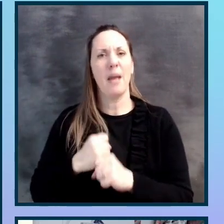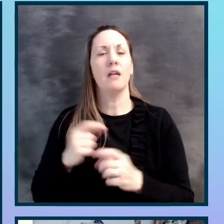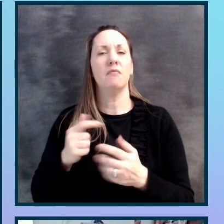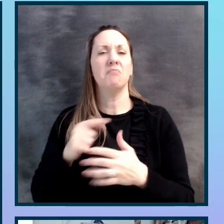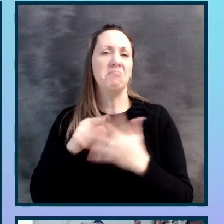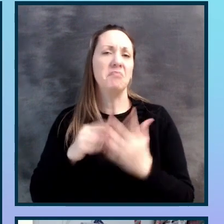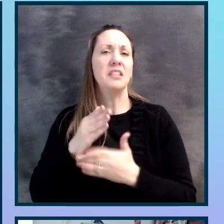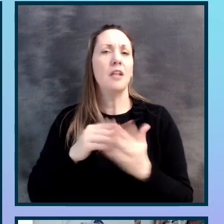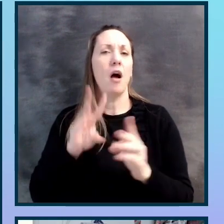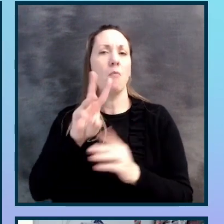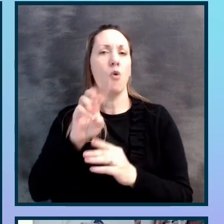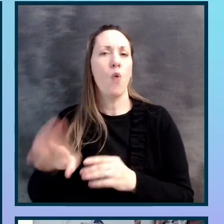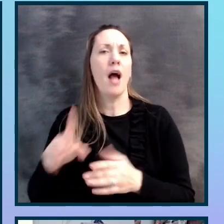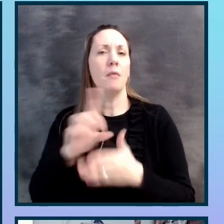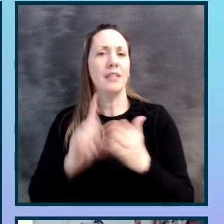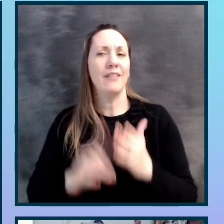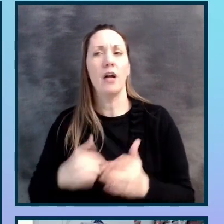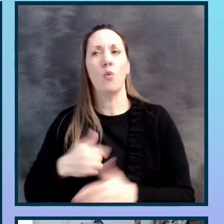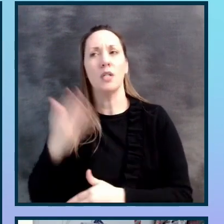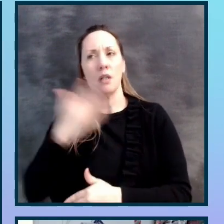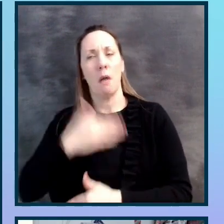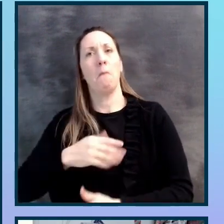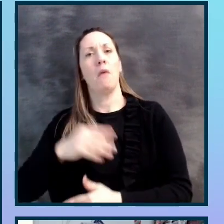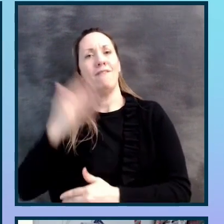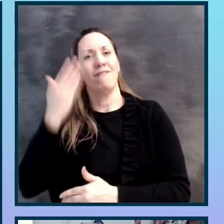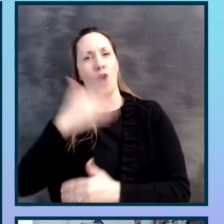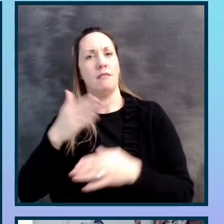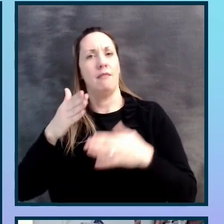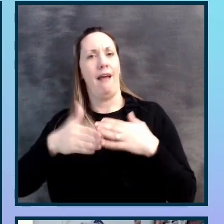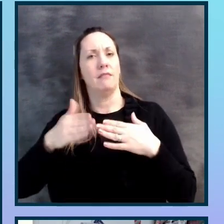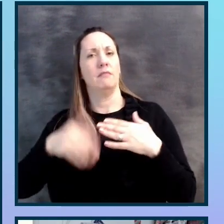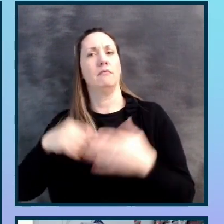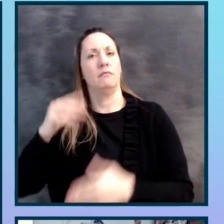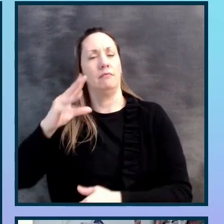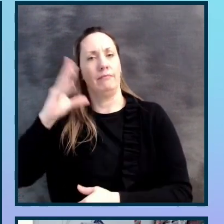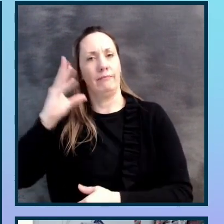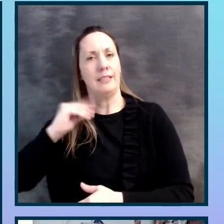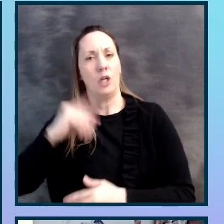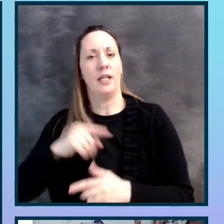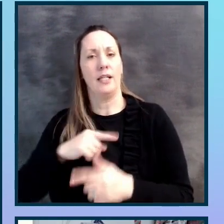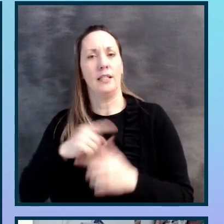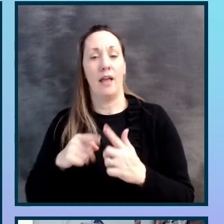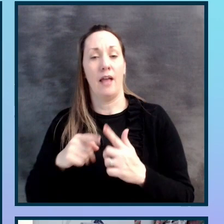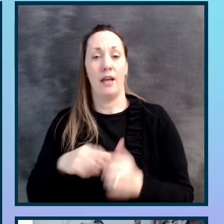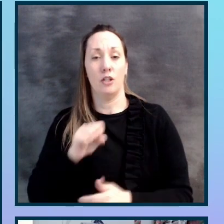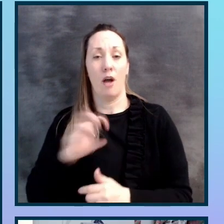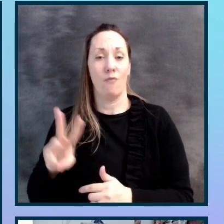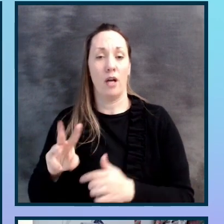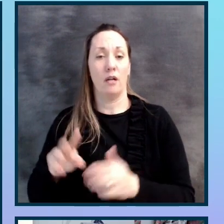with front end development experience, a software engineer, and a representative from our QA department.